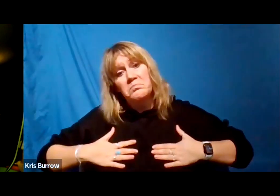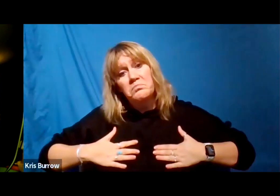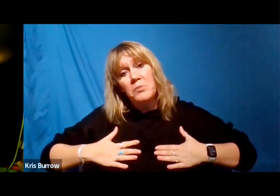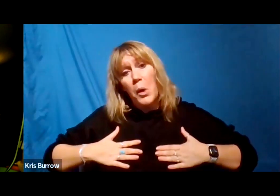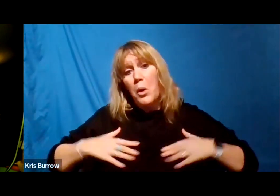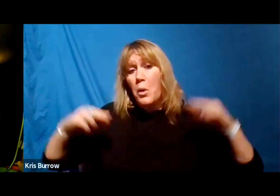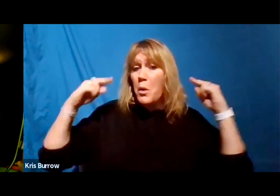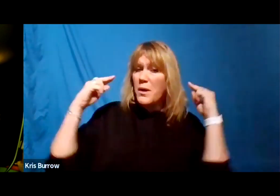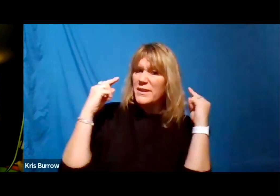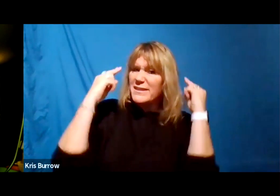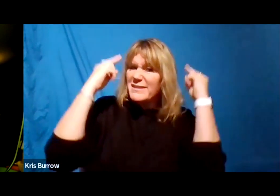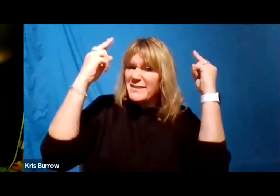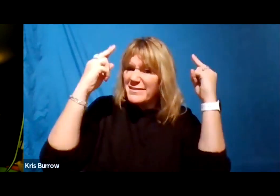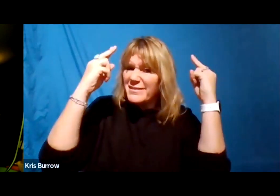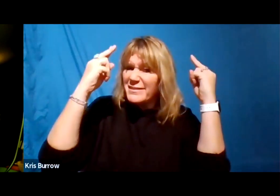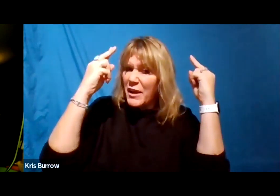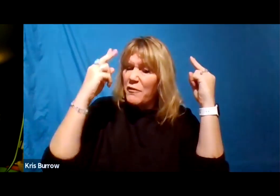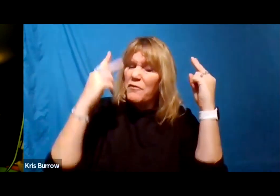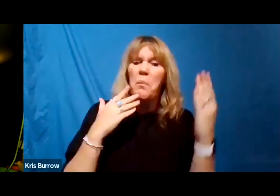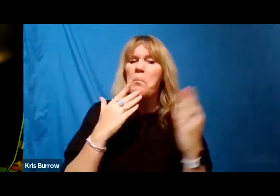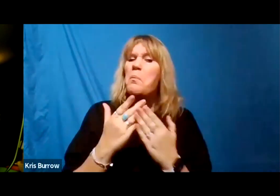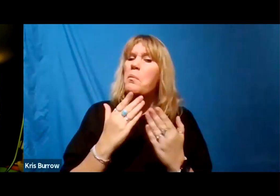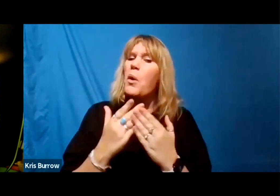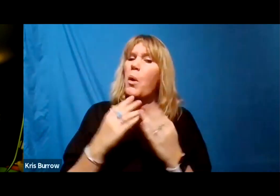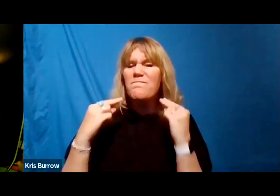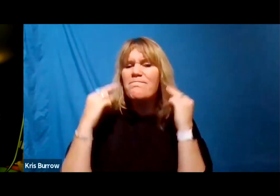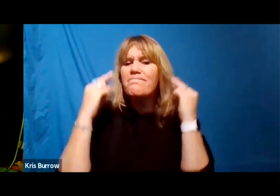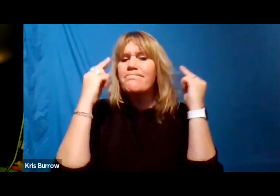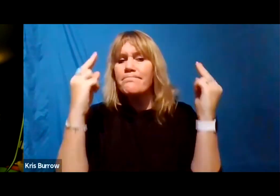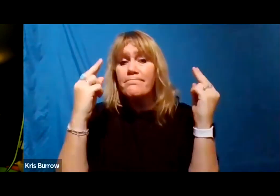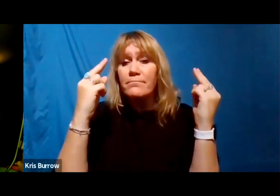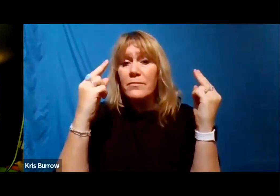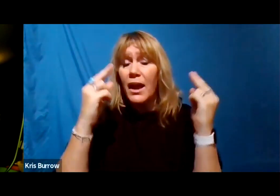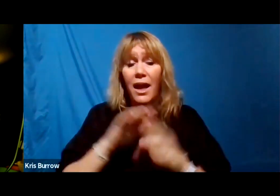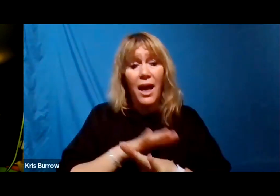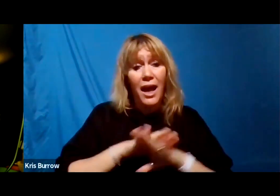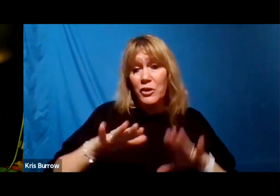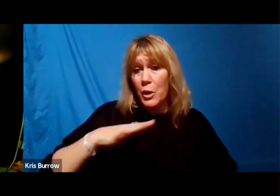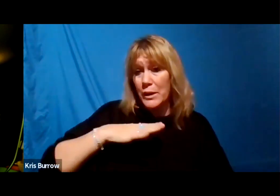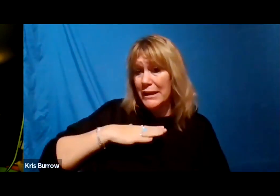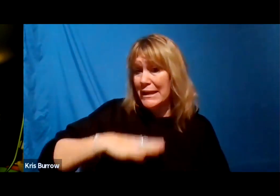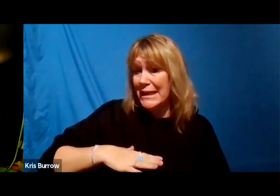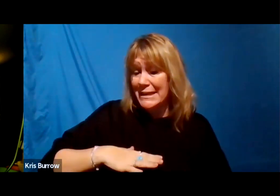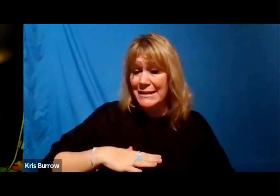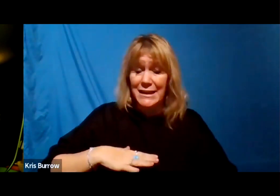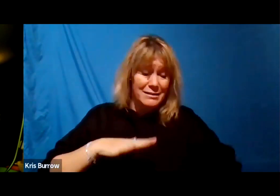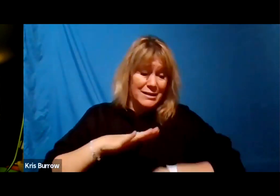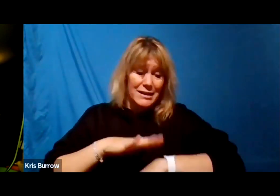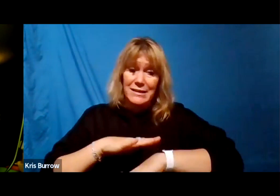A kingdom for a meaning, I said.